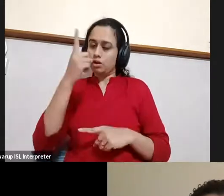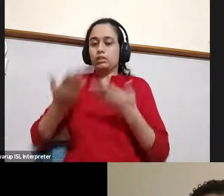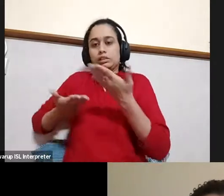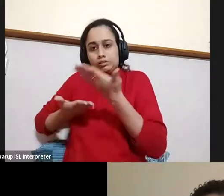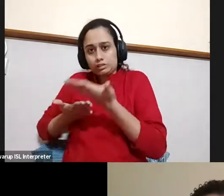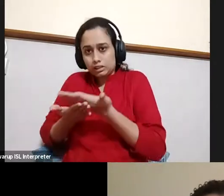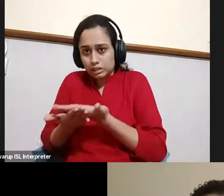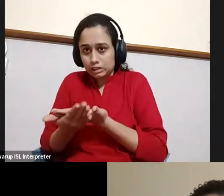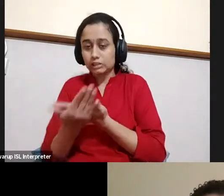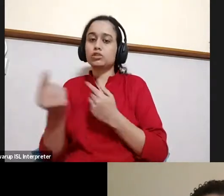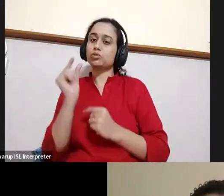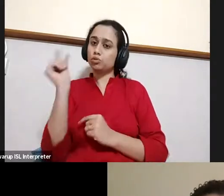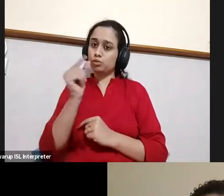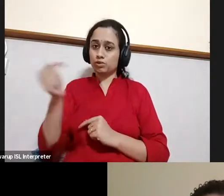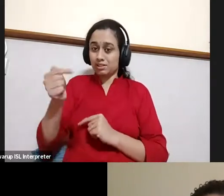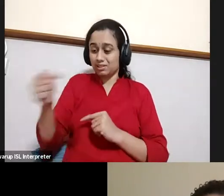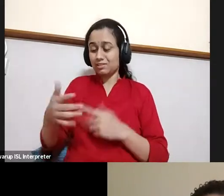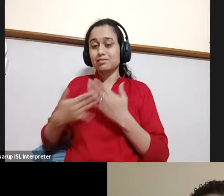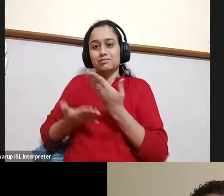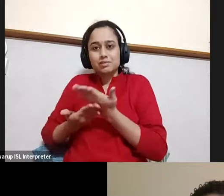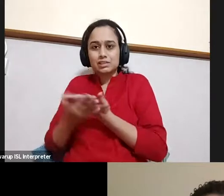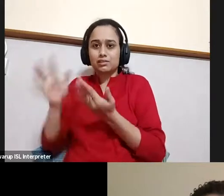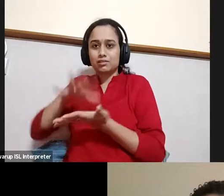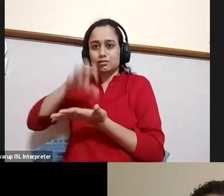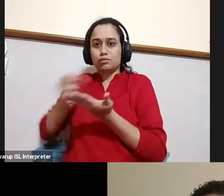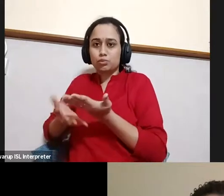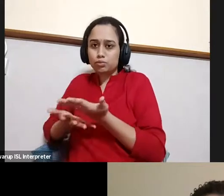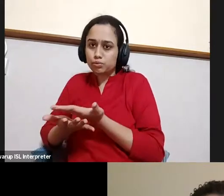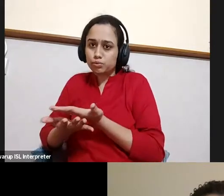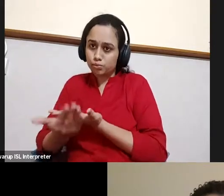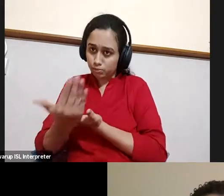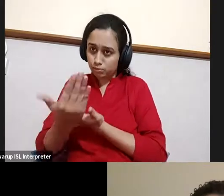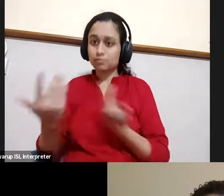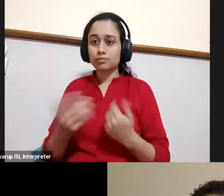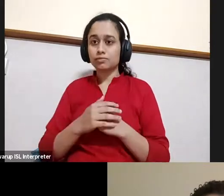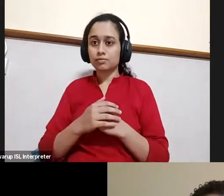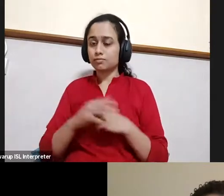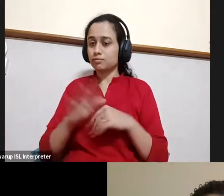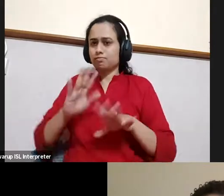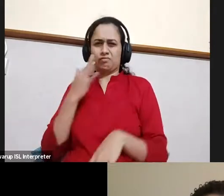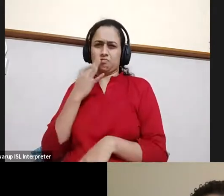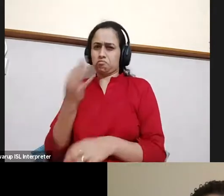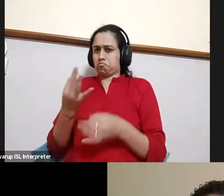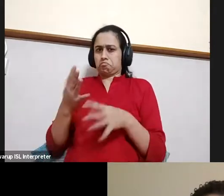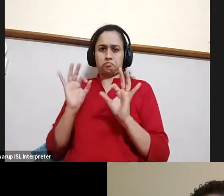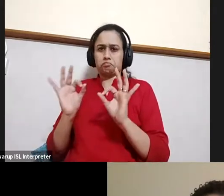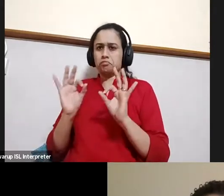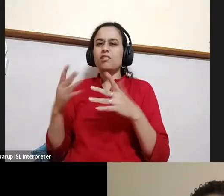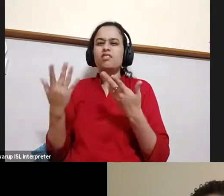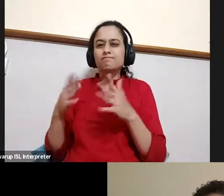negative scanner um a not particularly impressive one but really just to kind of make equivalence